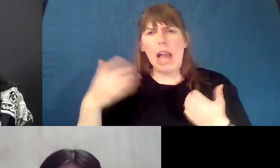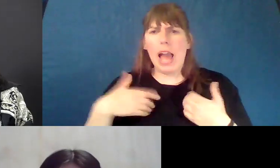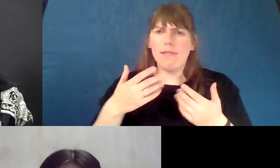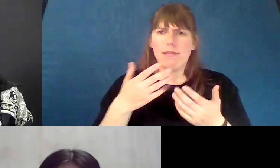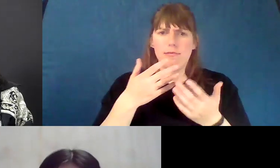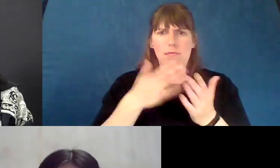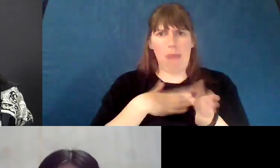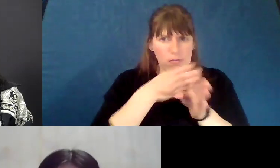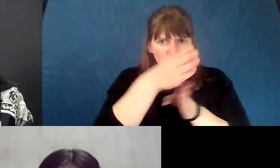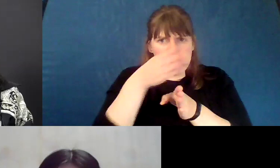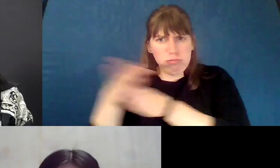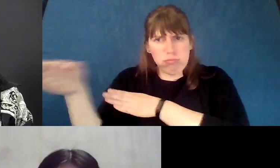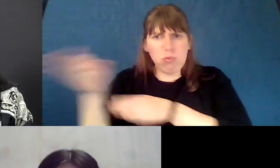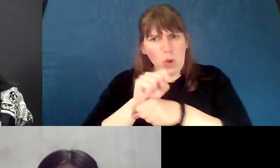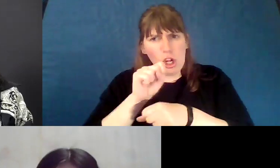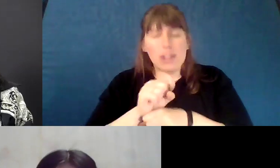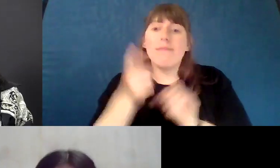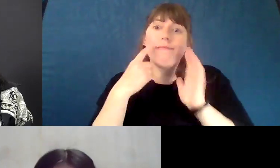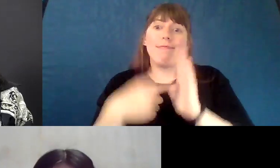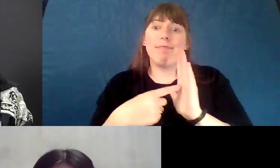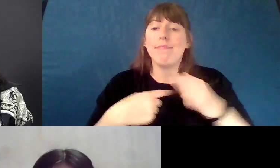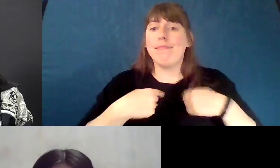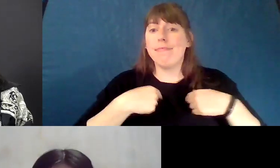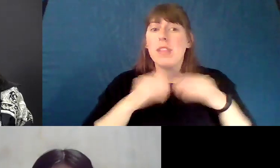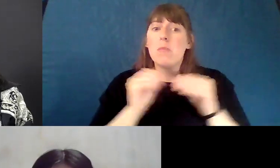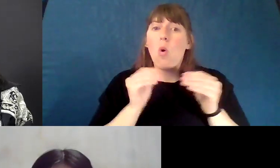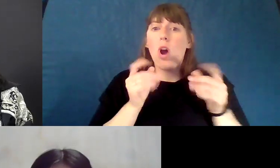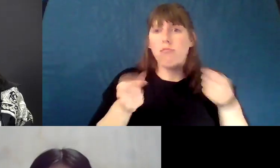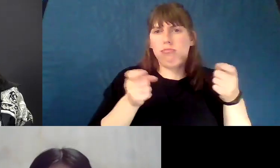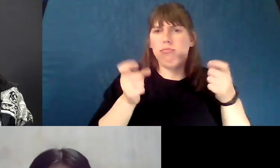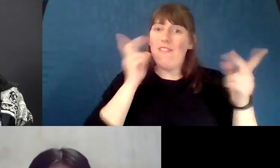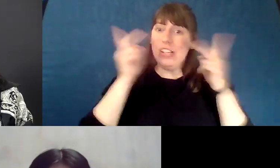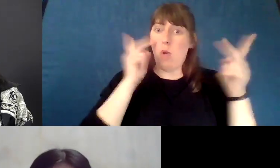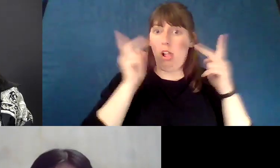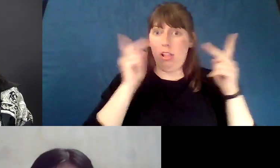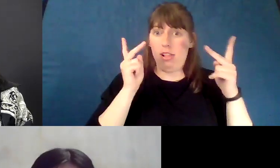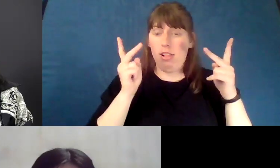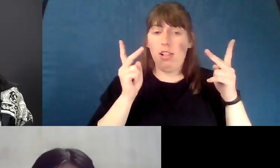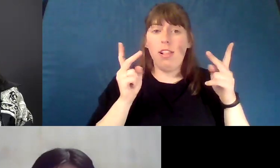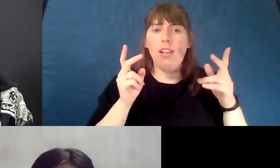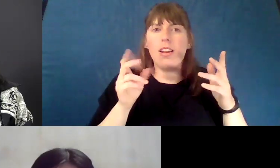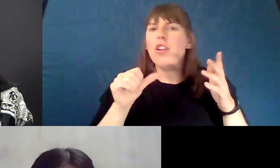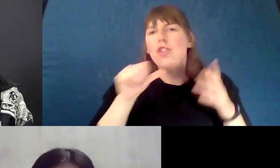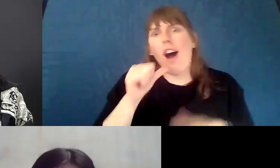So it's like, I'm kind of, I direct the visual realm, and then, listen it's not totally split,